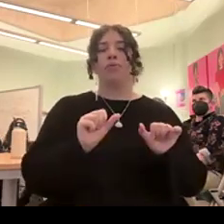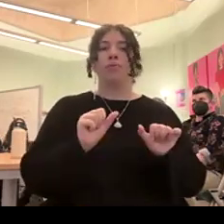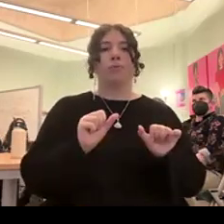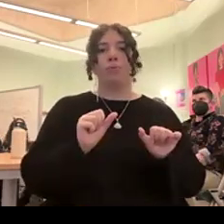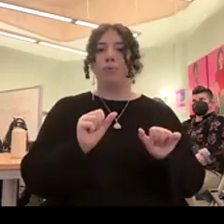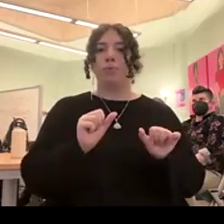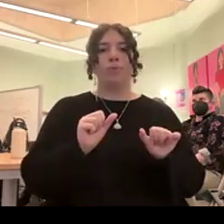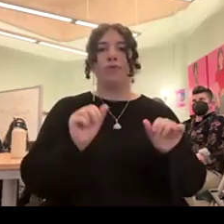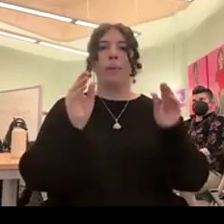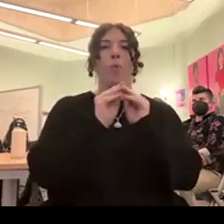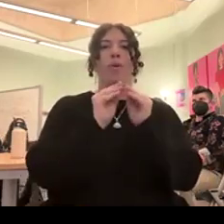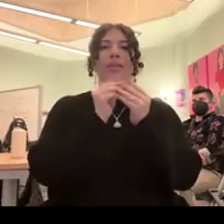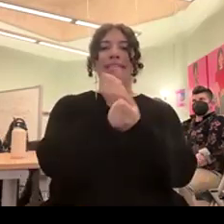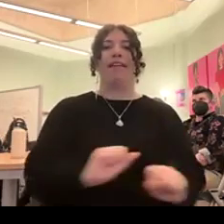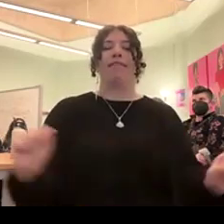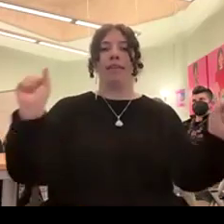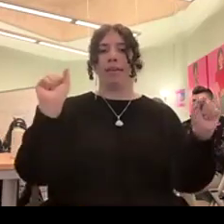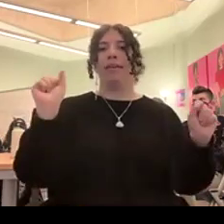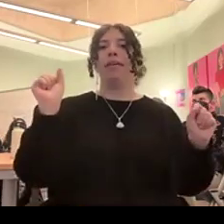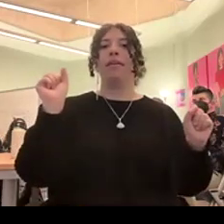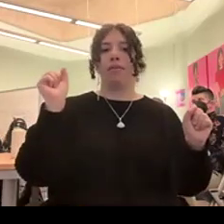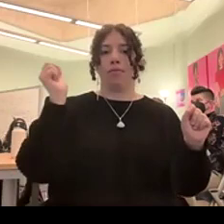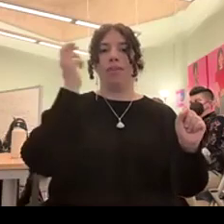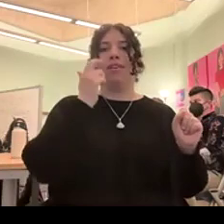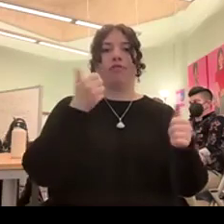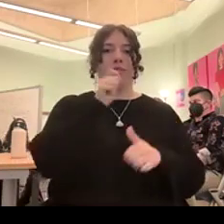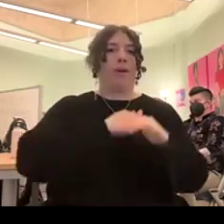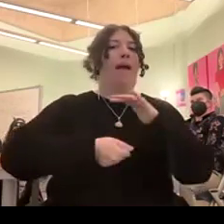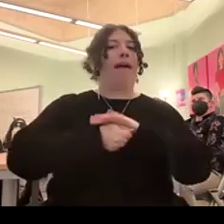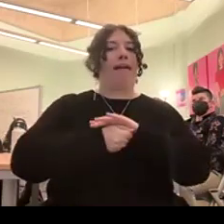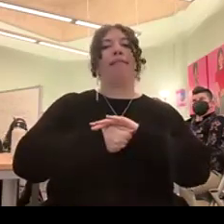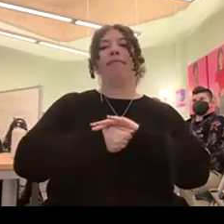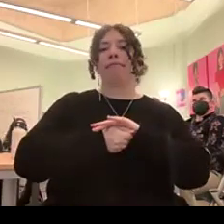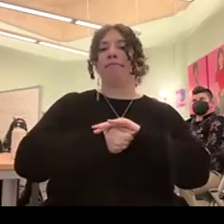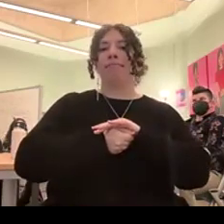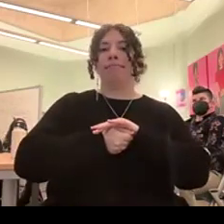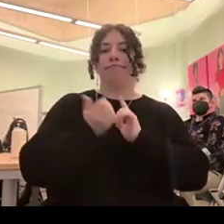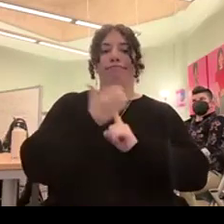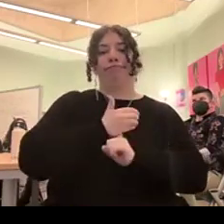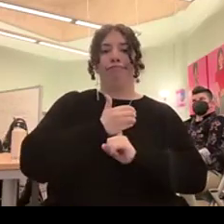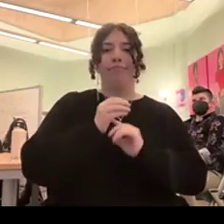or react to things. So I tried to, more for safety reasons, try to hide that sometimes.